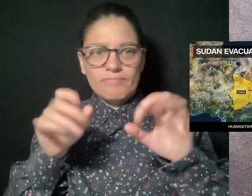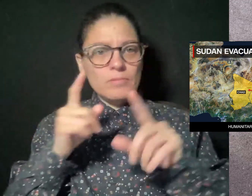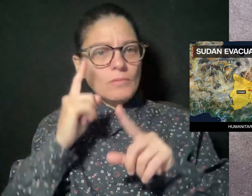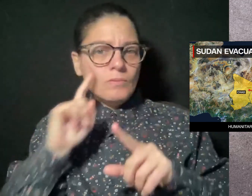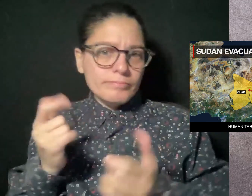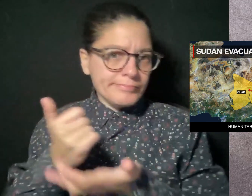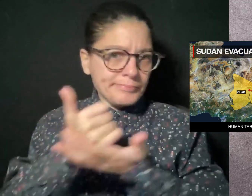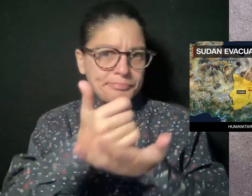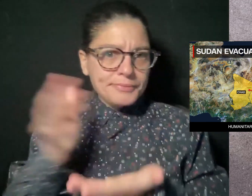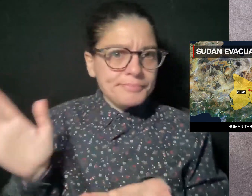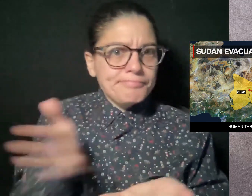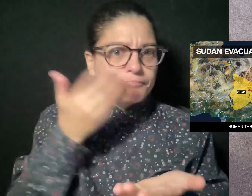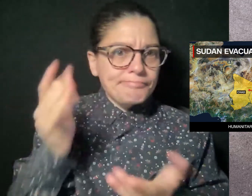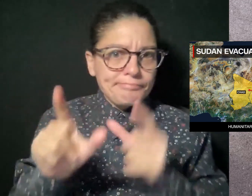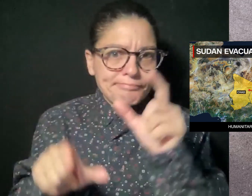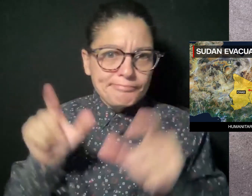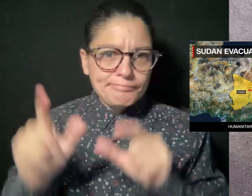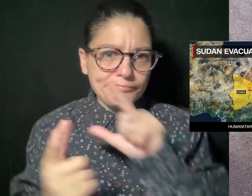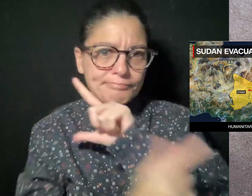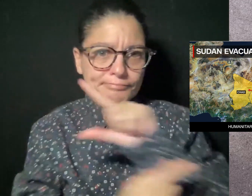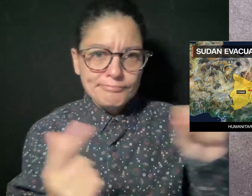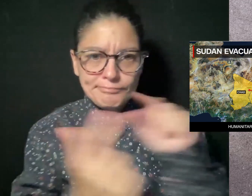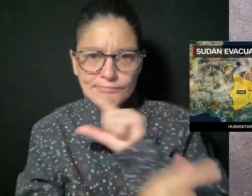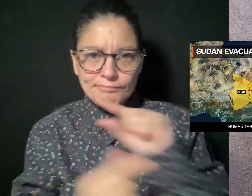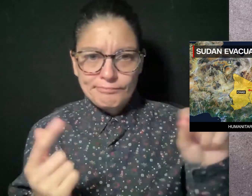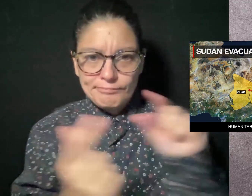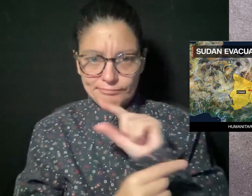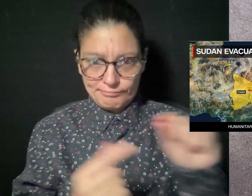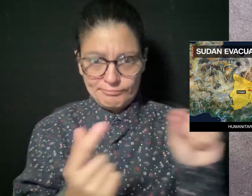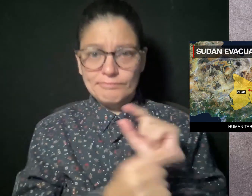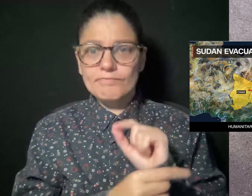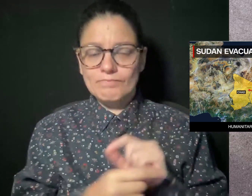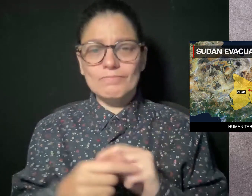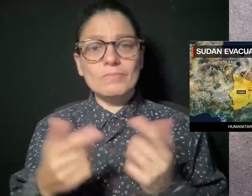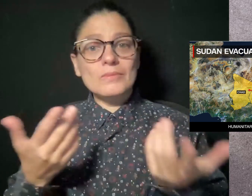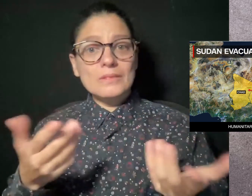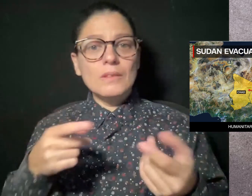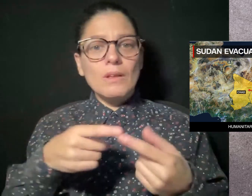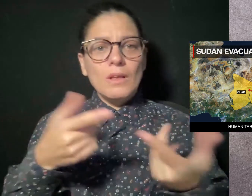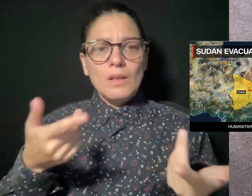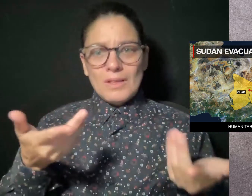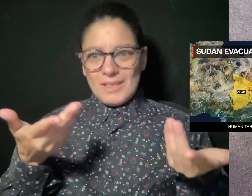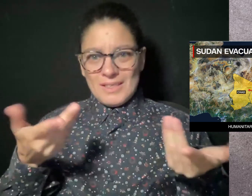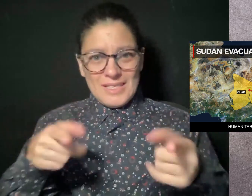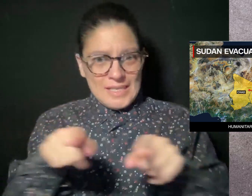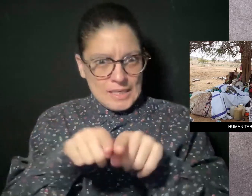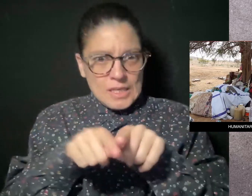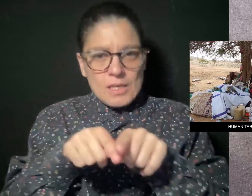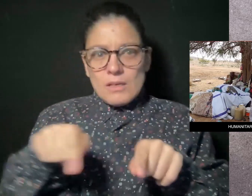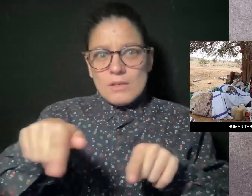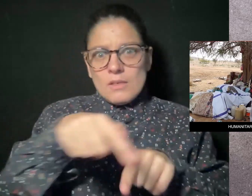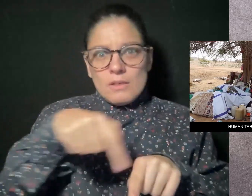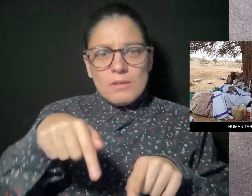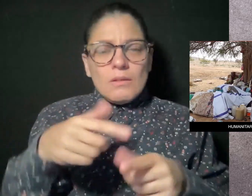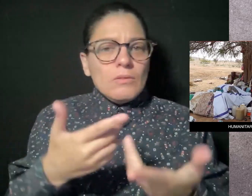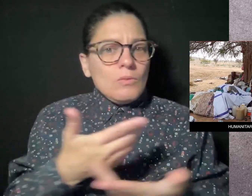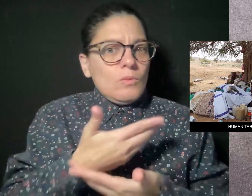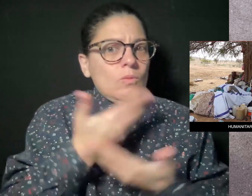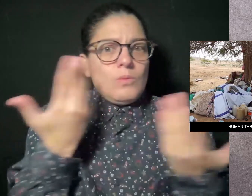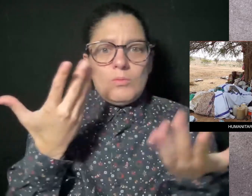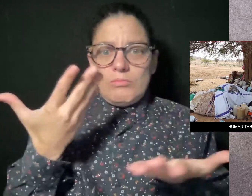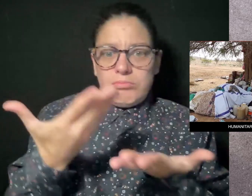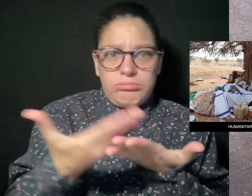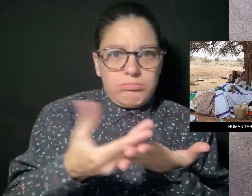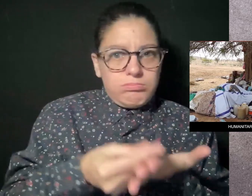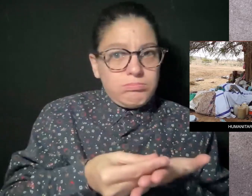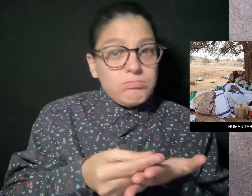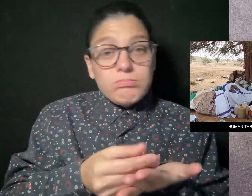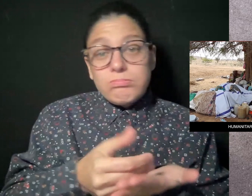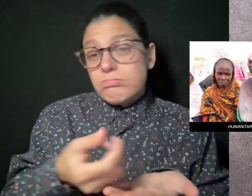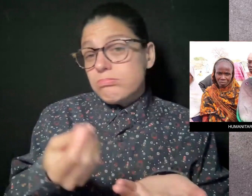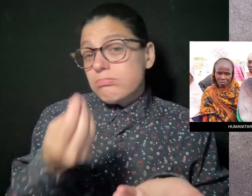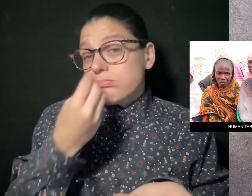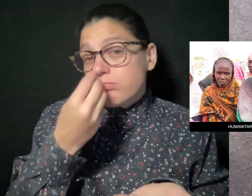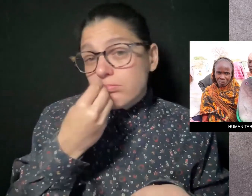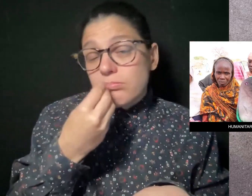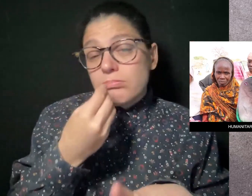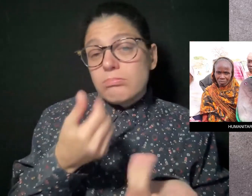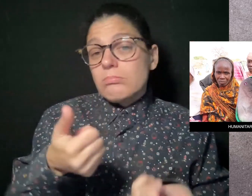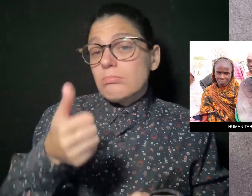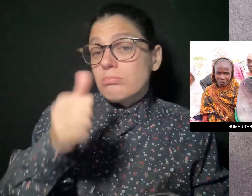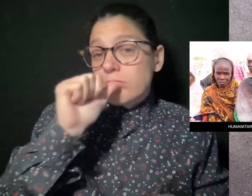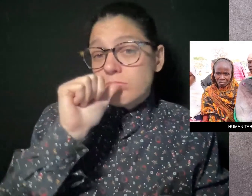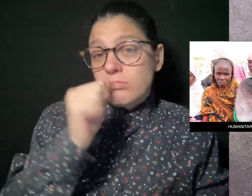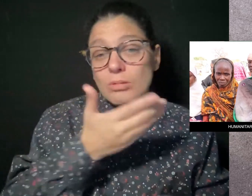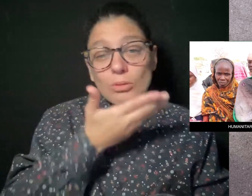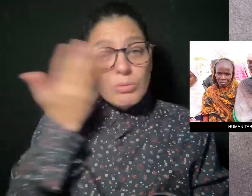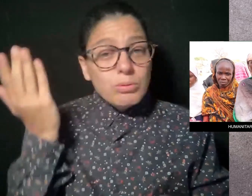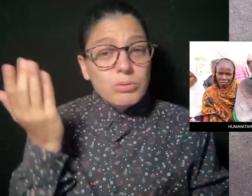citizens but because of food water and medicine and